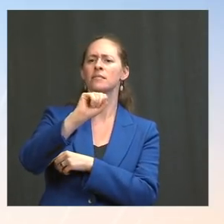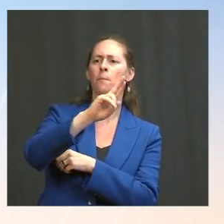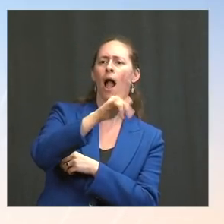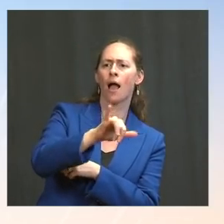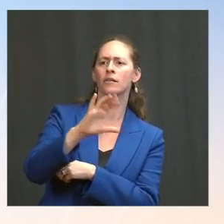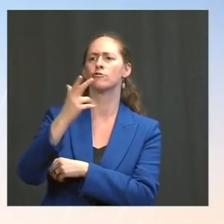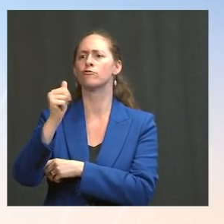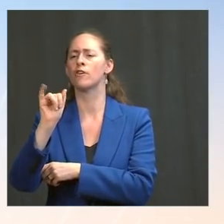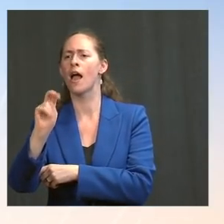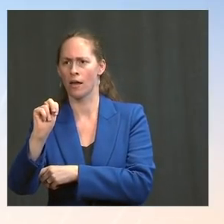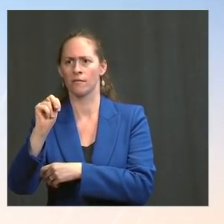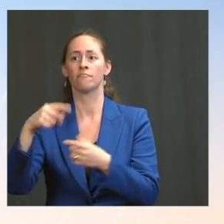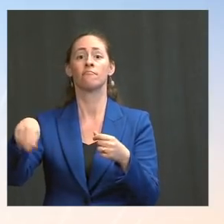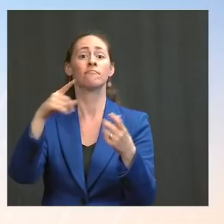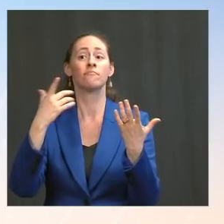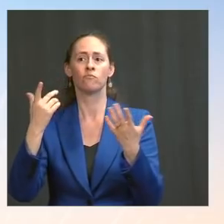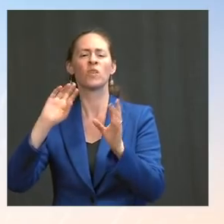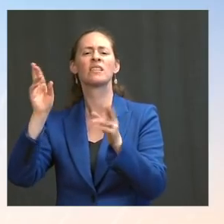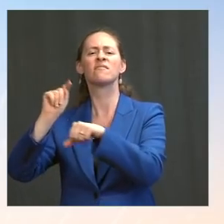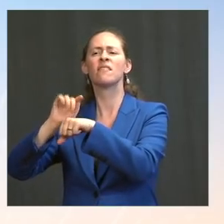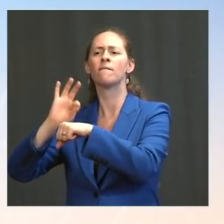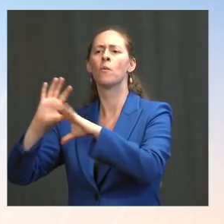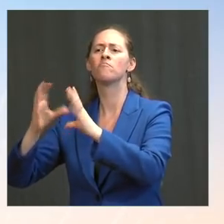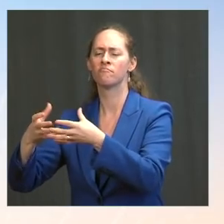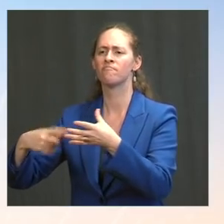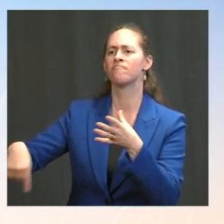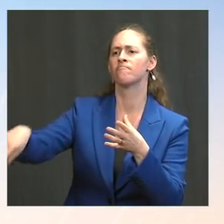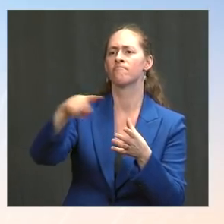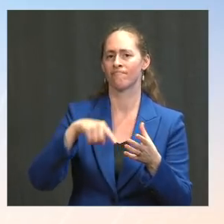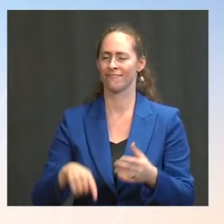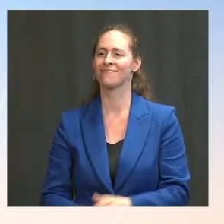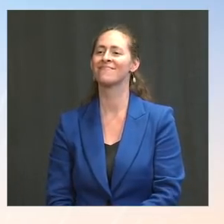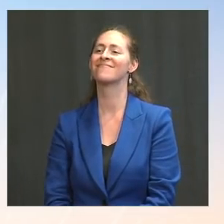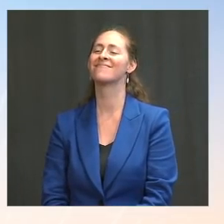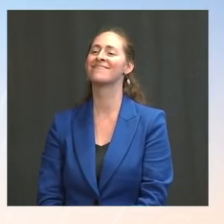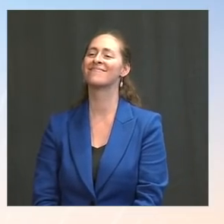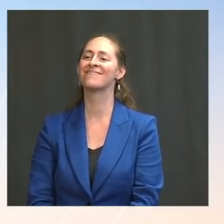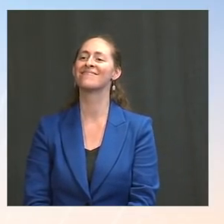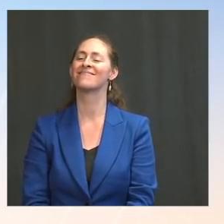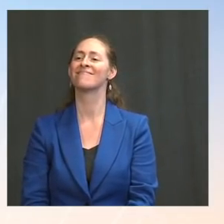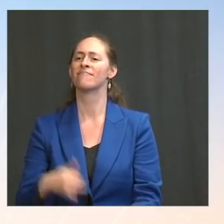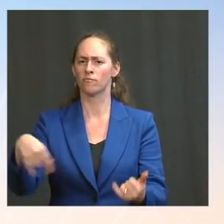Transportation, and Agriculture -- to bring a whole-of-government approach to addressing the near-term supply chain